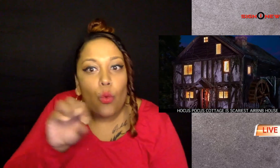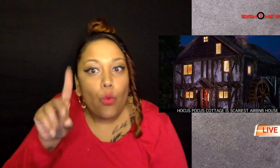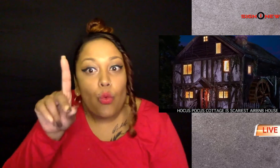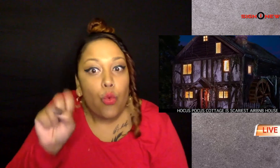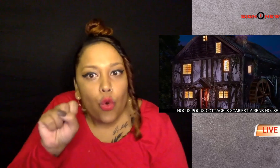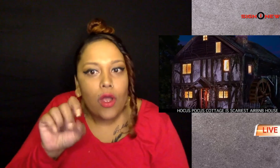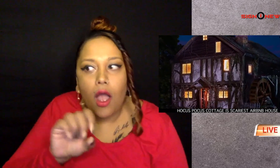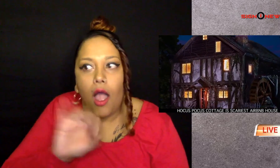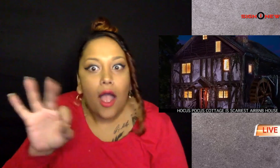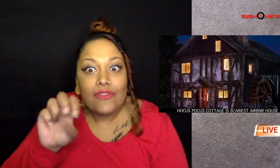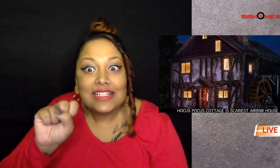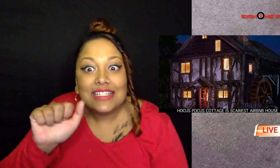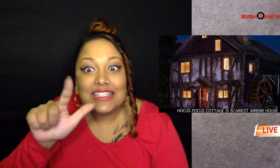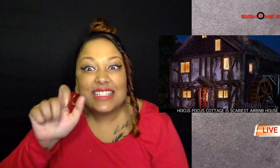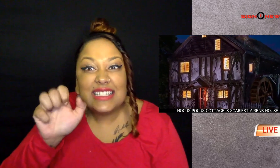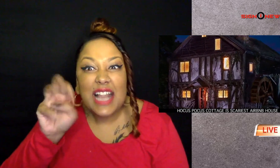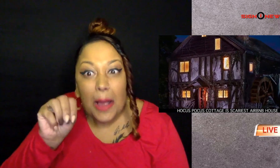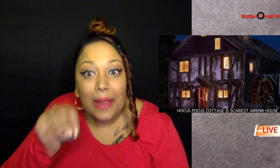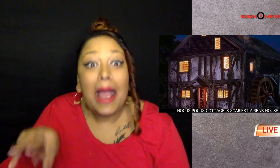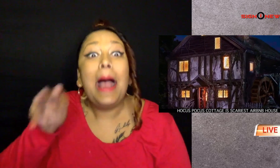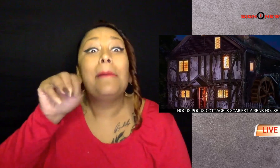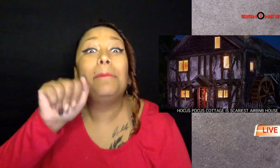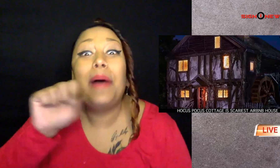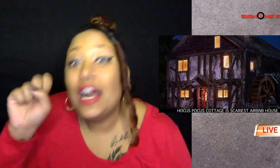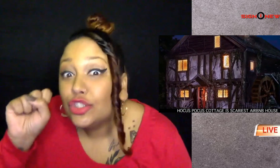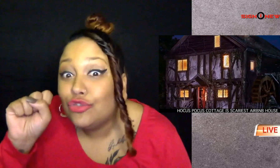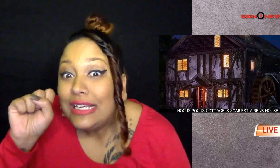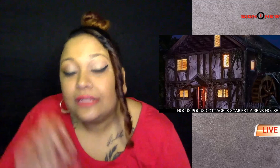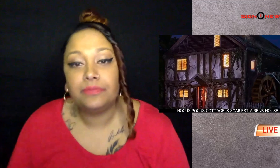is located in the remote woods of Salem Massachusetts